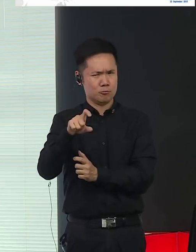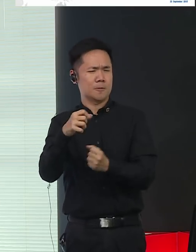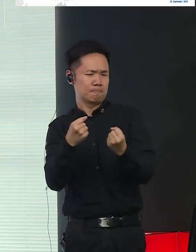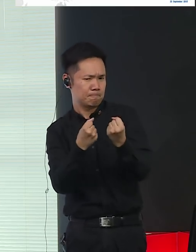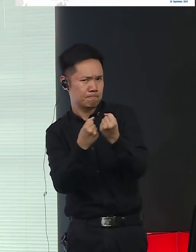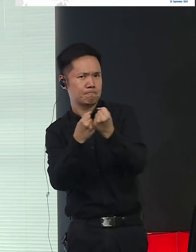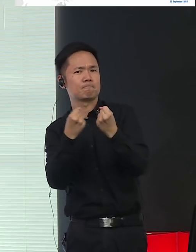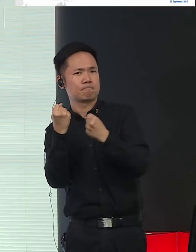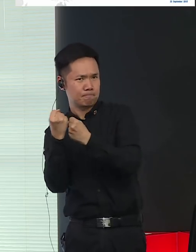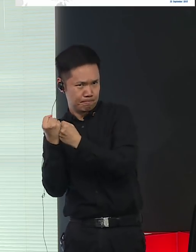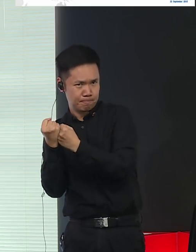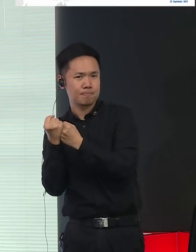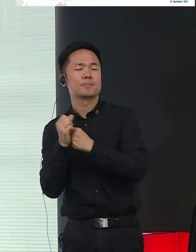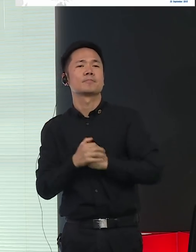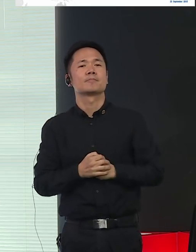like to make it possible so that the